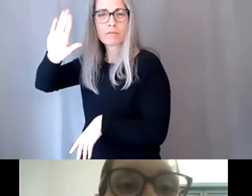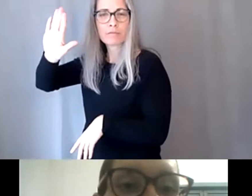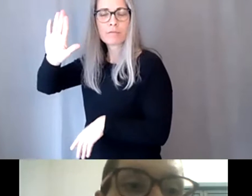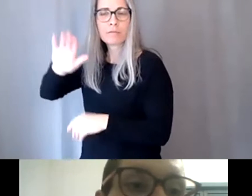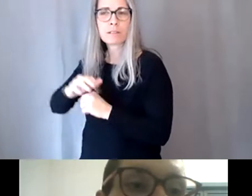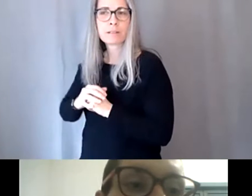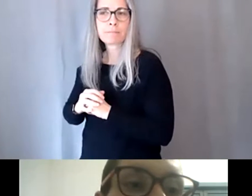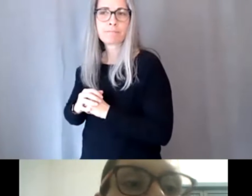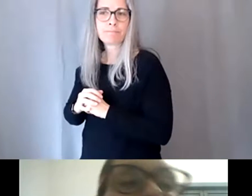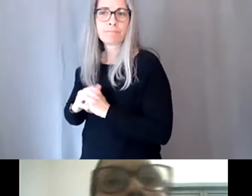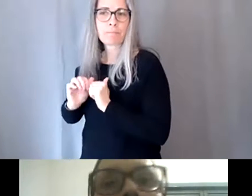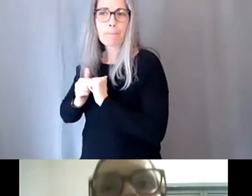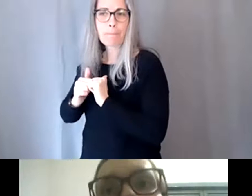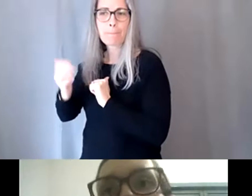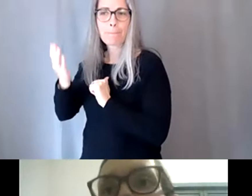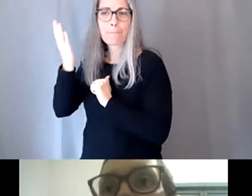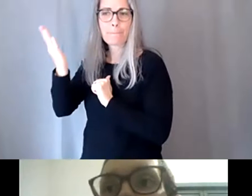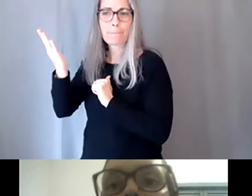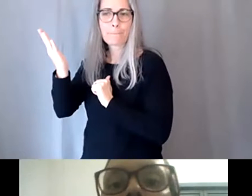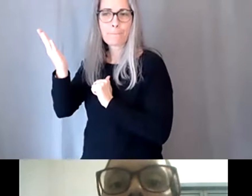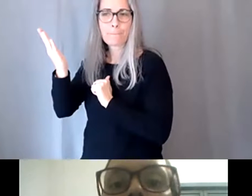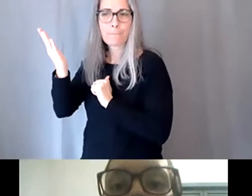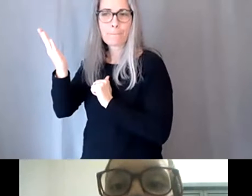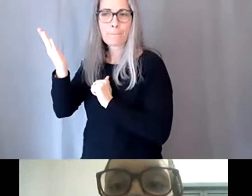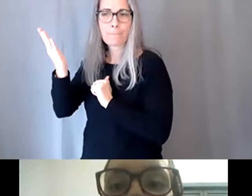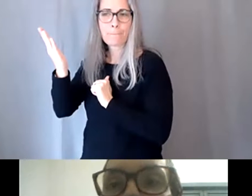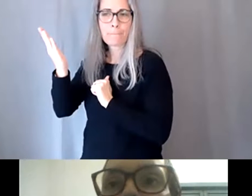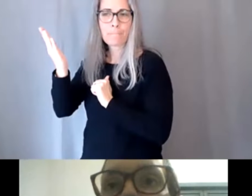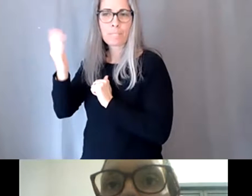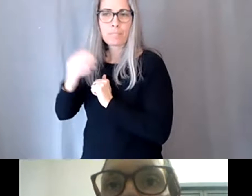government have been labeled